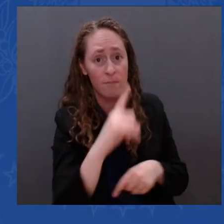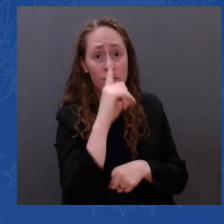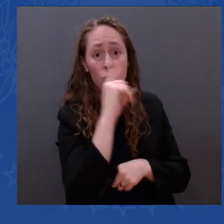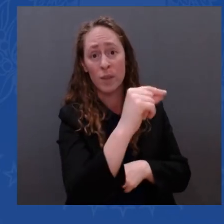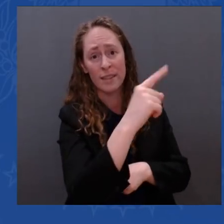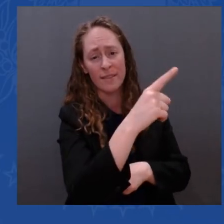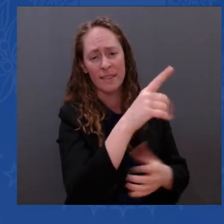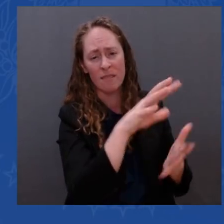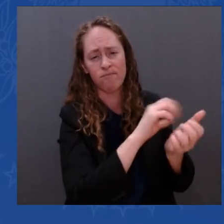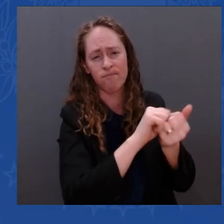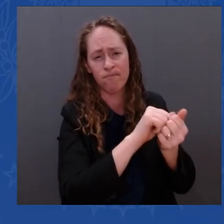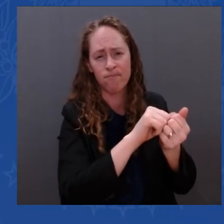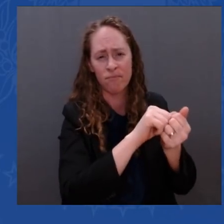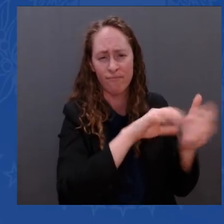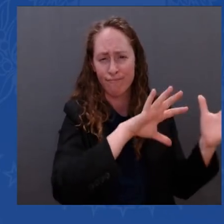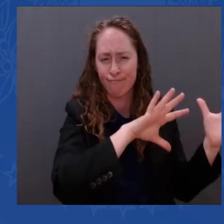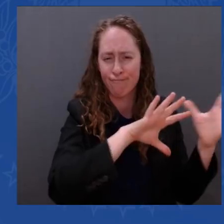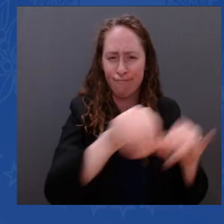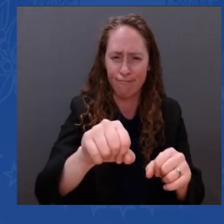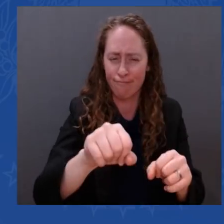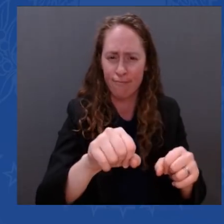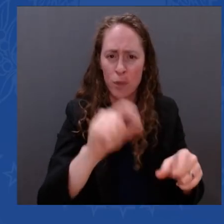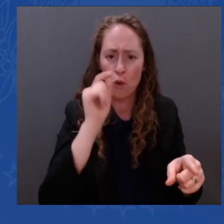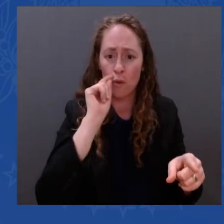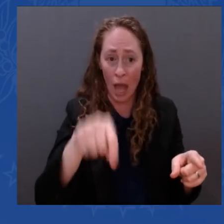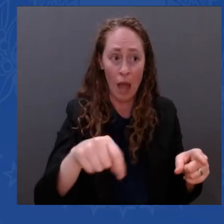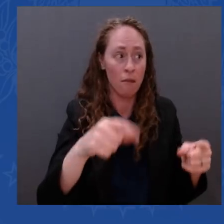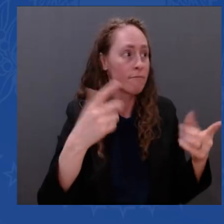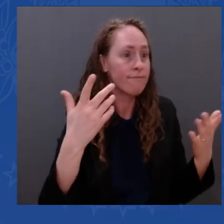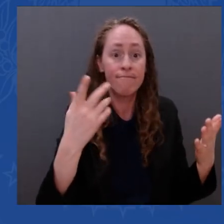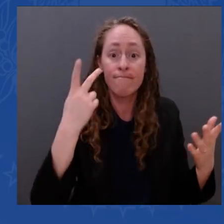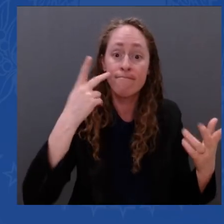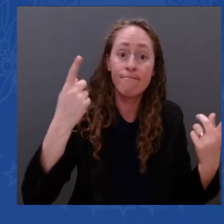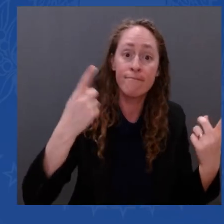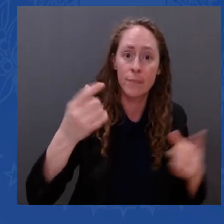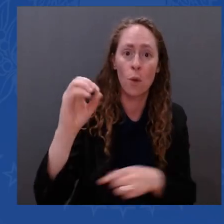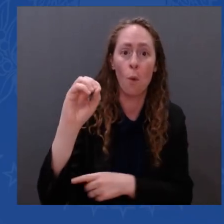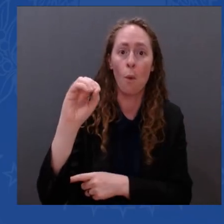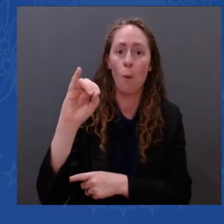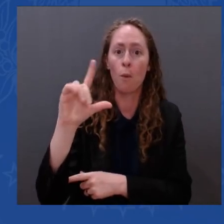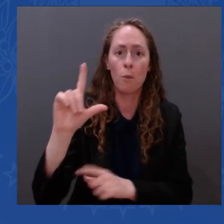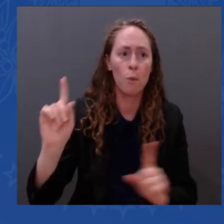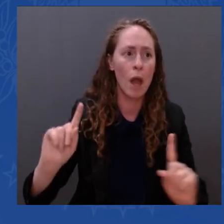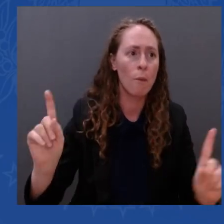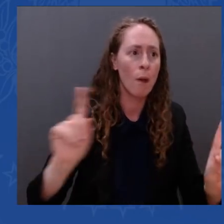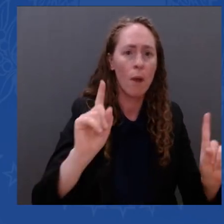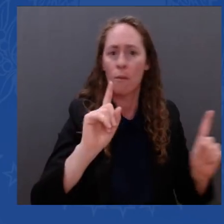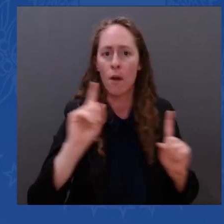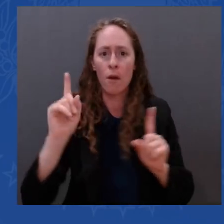batteries that will be made at this new facility in Georgia are going to power cars without one drop of gasoline